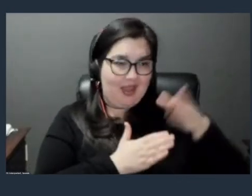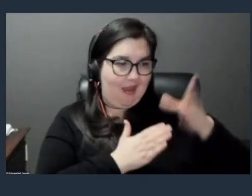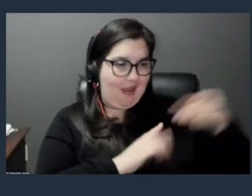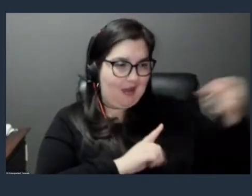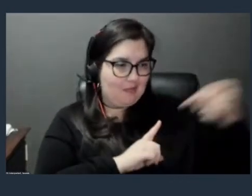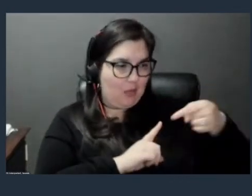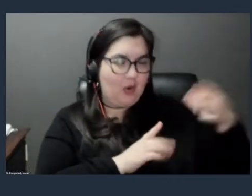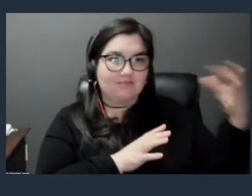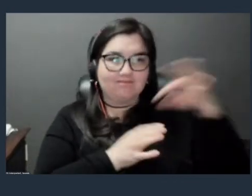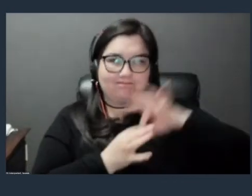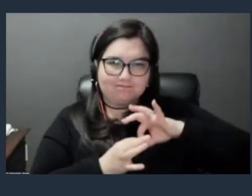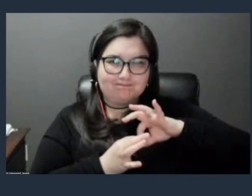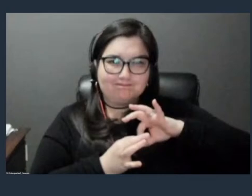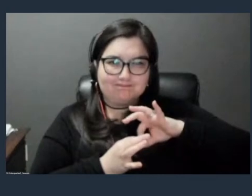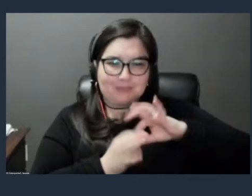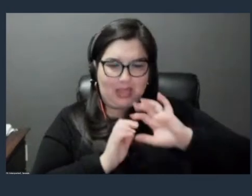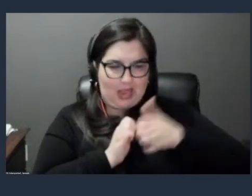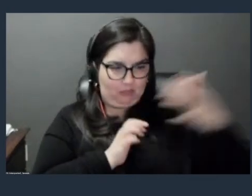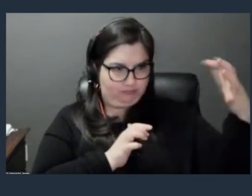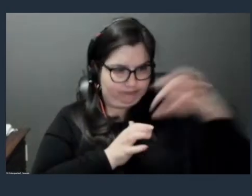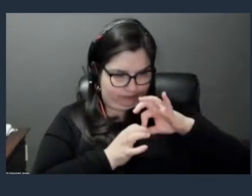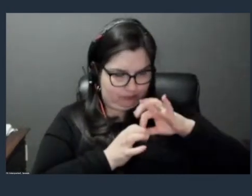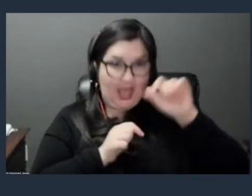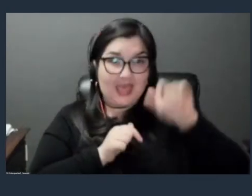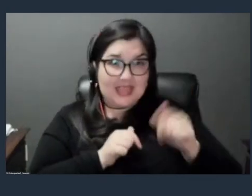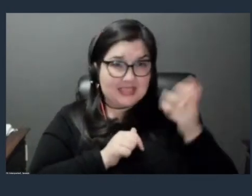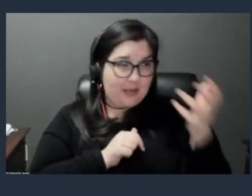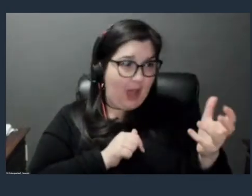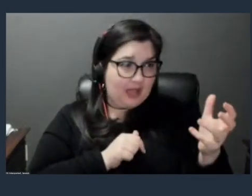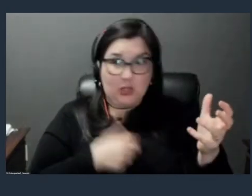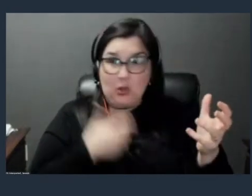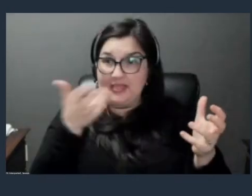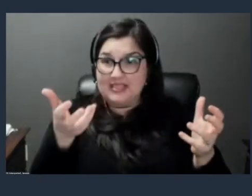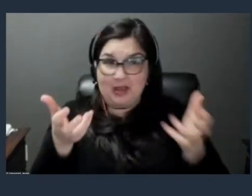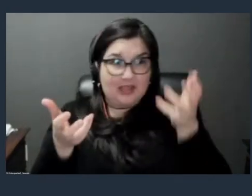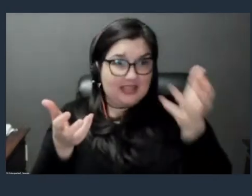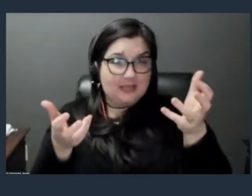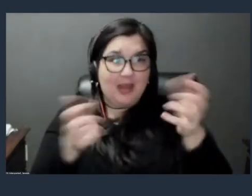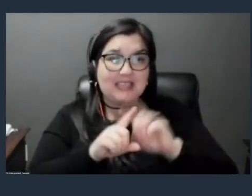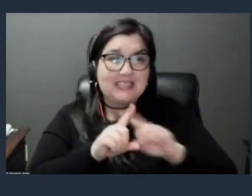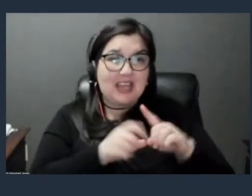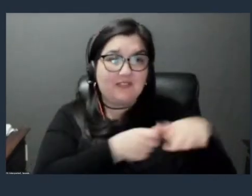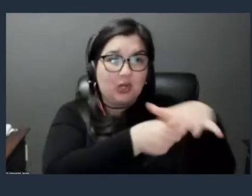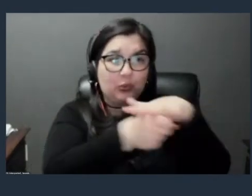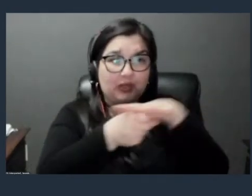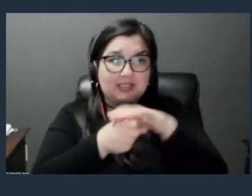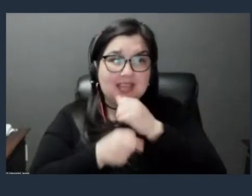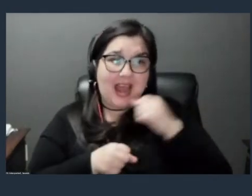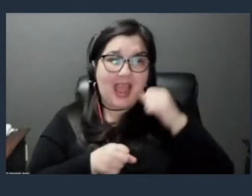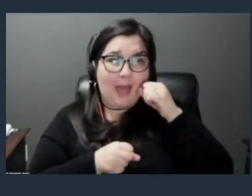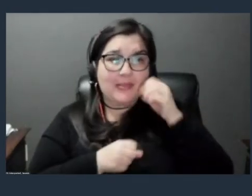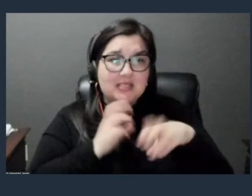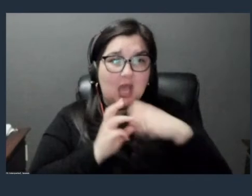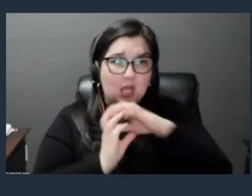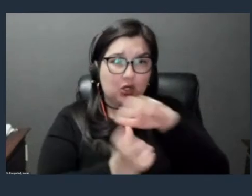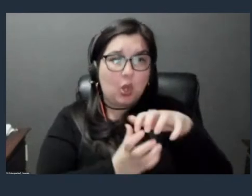to say, "Well, it could be this bucket in this region or that bucket in that region. Amazon Global Accelerator's gonna figure it out on the fly."